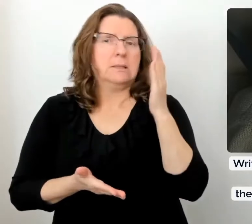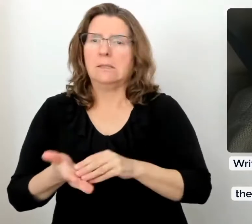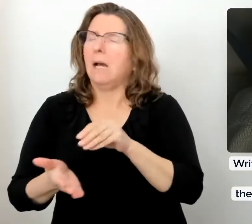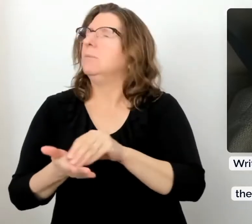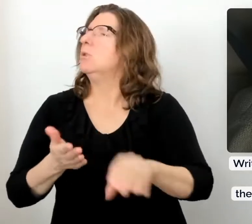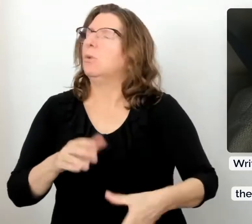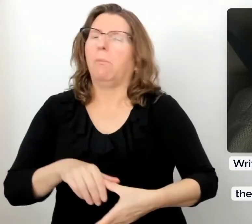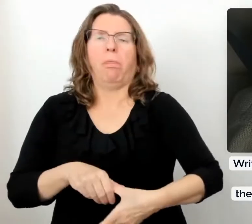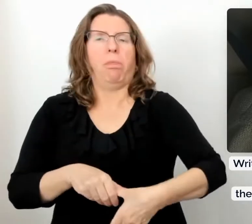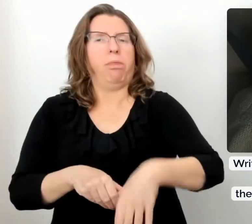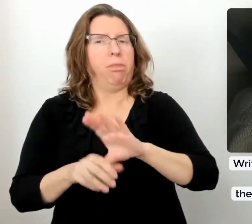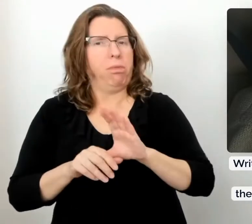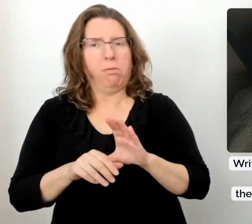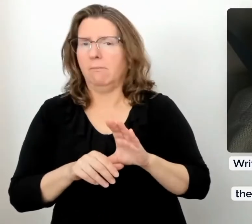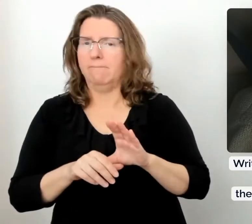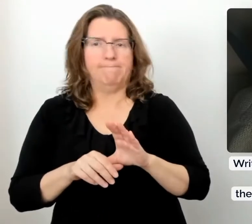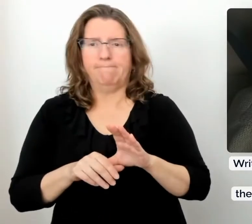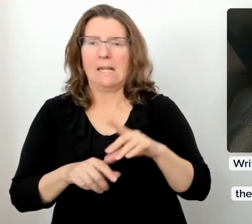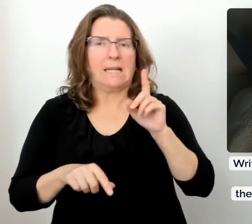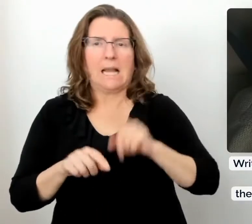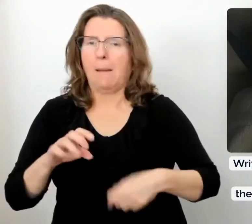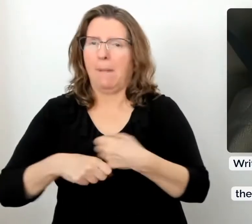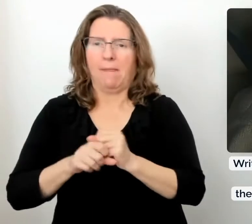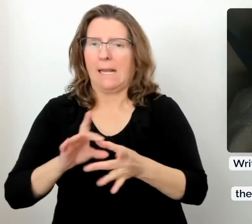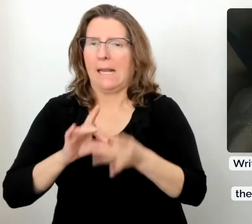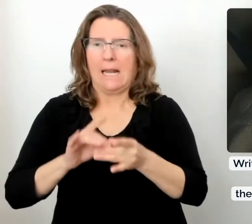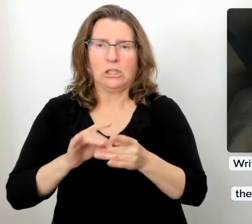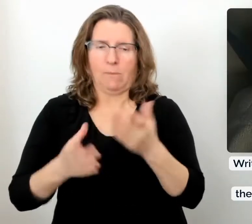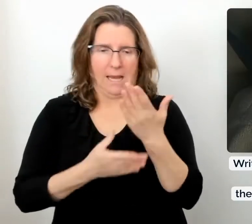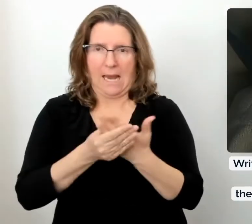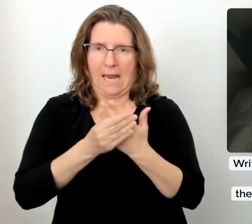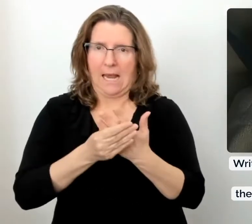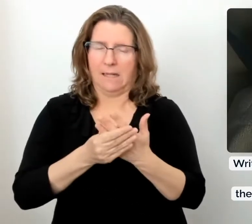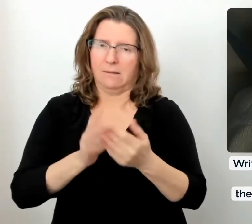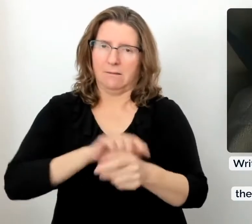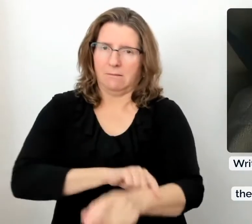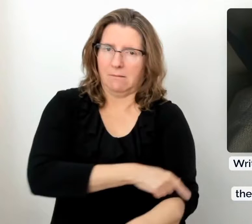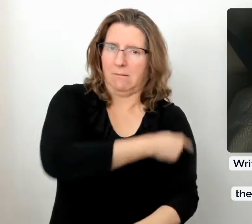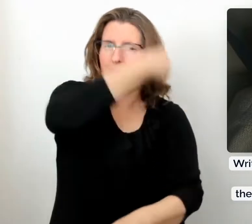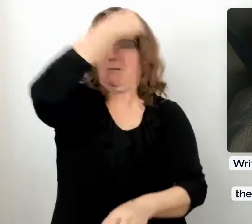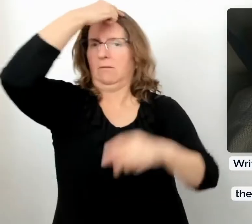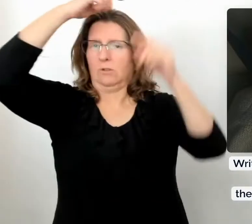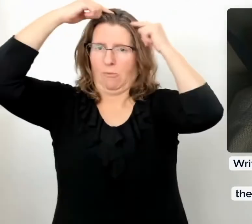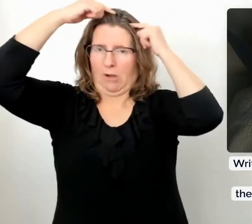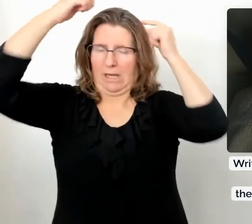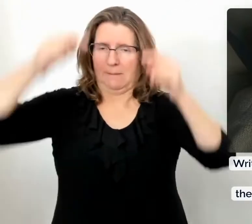and then getting that information to the paper. What's in their head through their hand and down on paper.